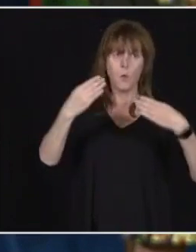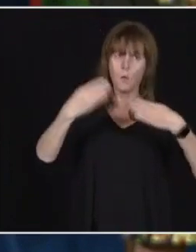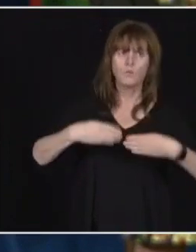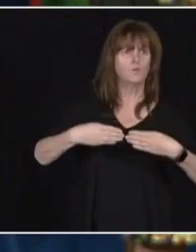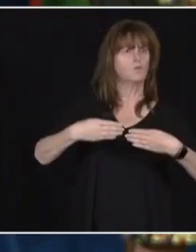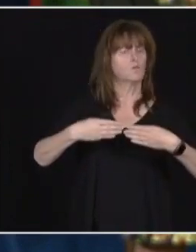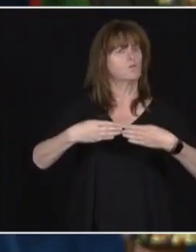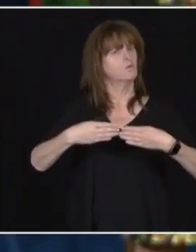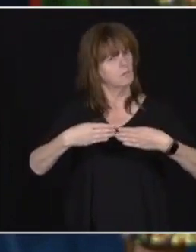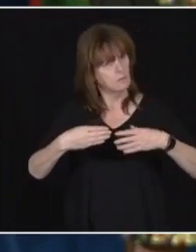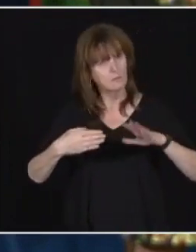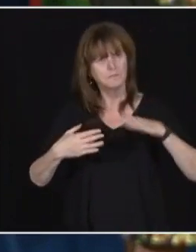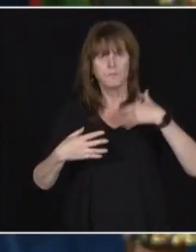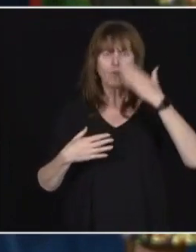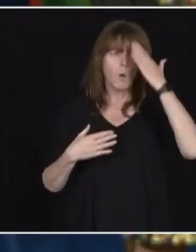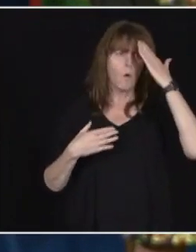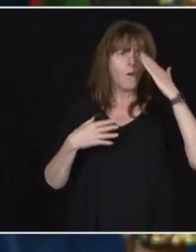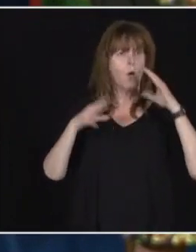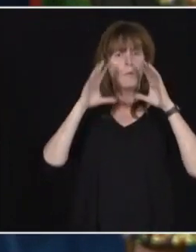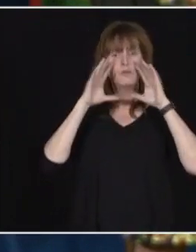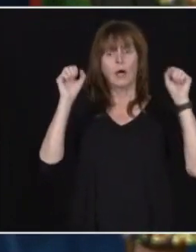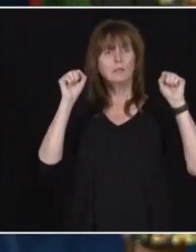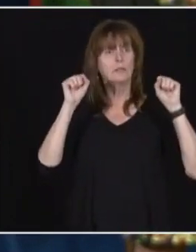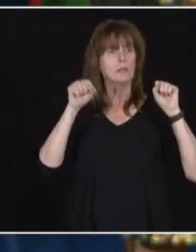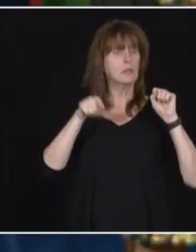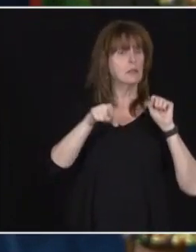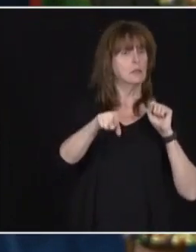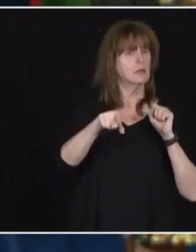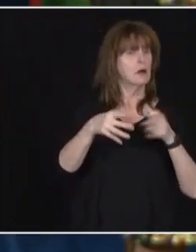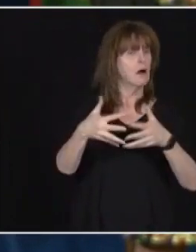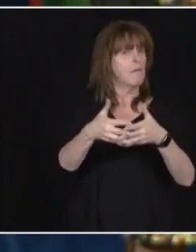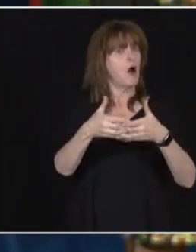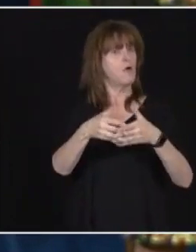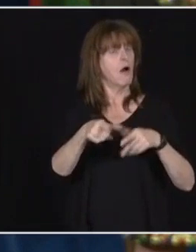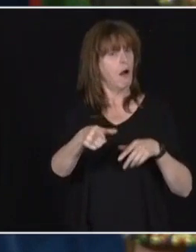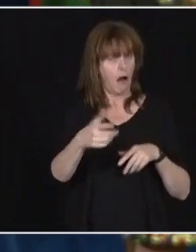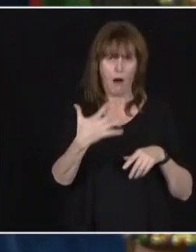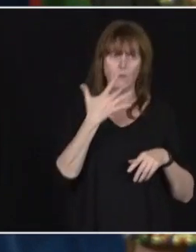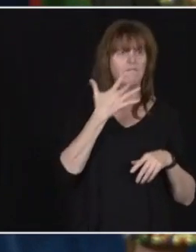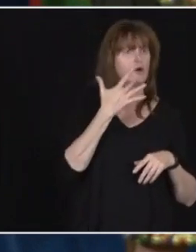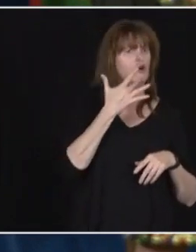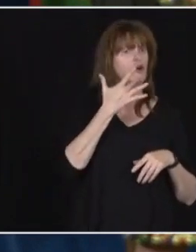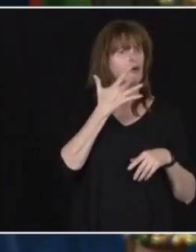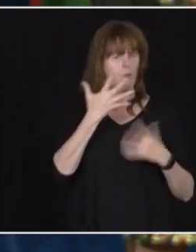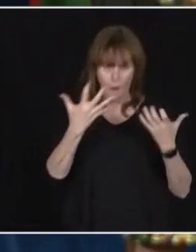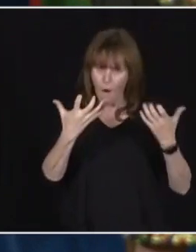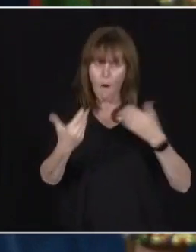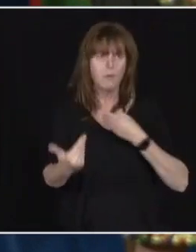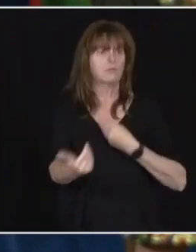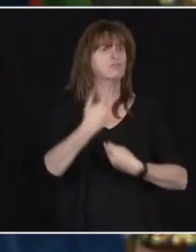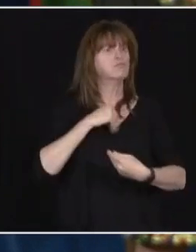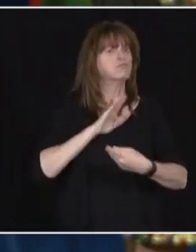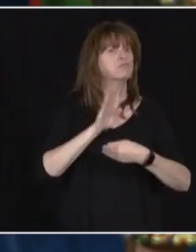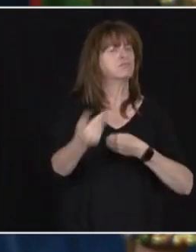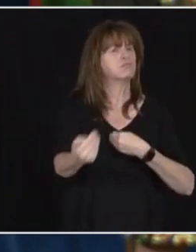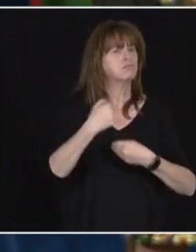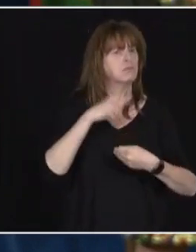President Trump said he would likely like to see